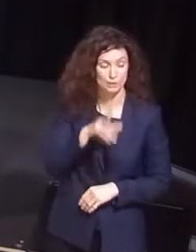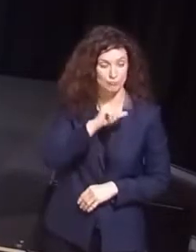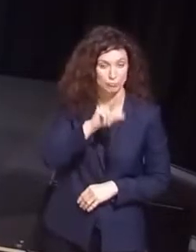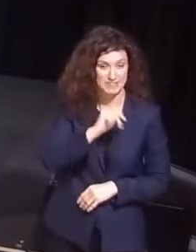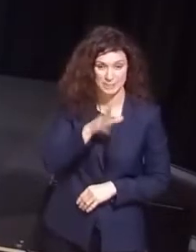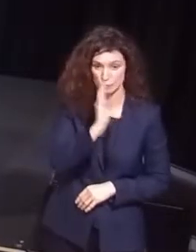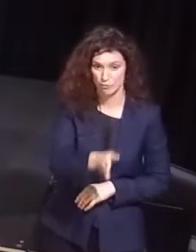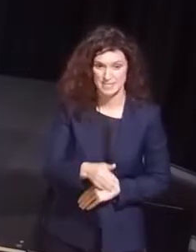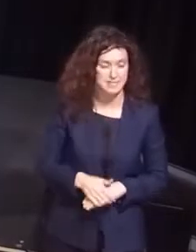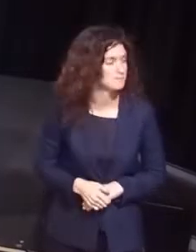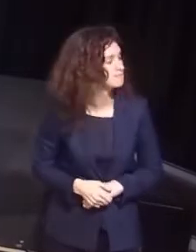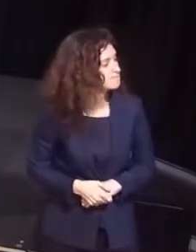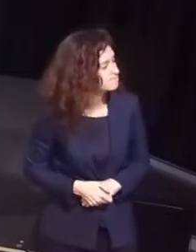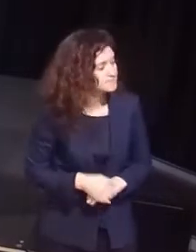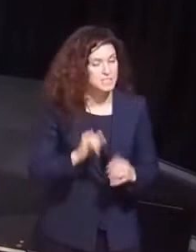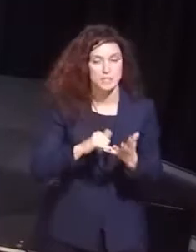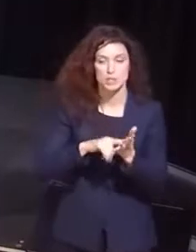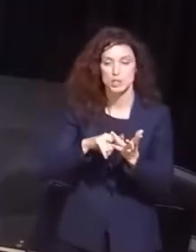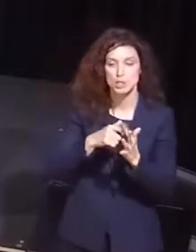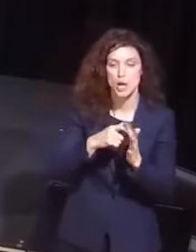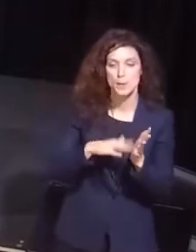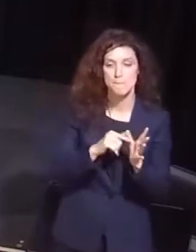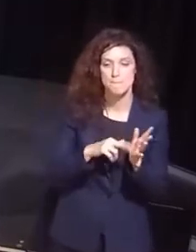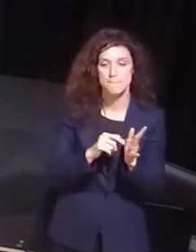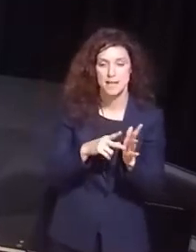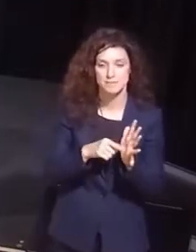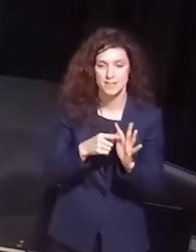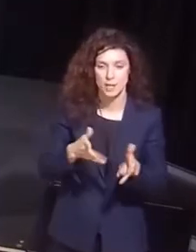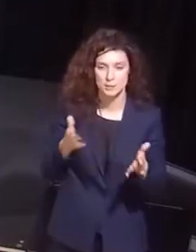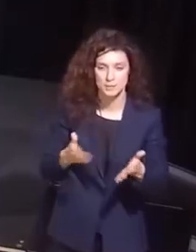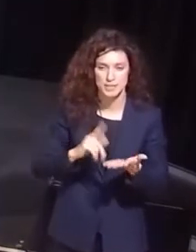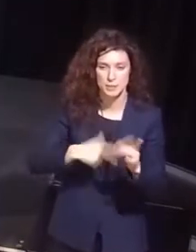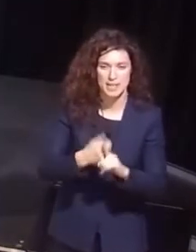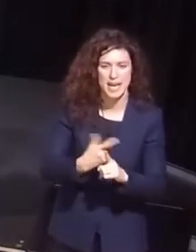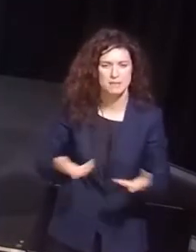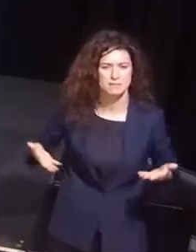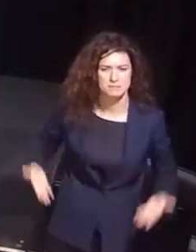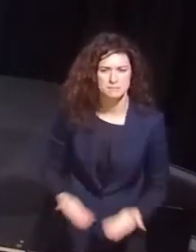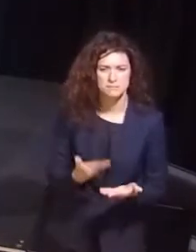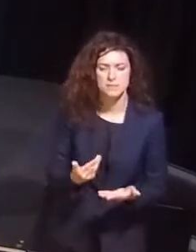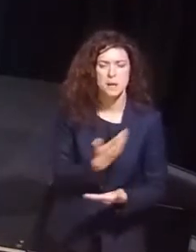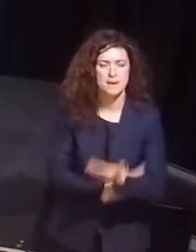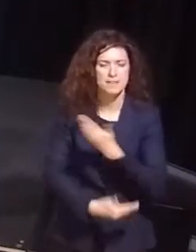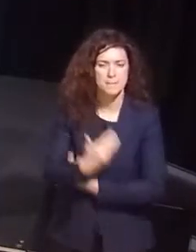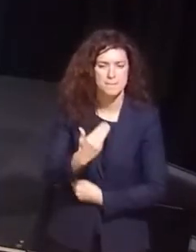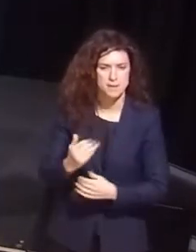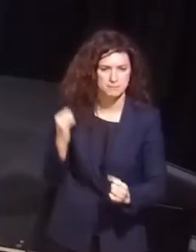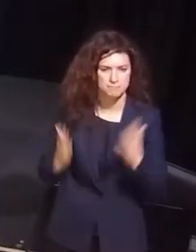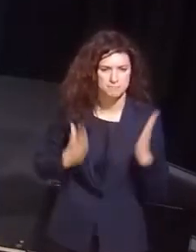"Stoke Mandeville hospital in the UK is famous as the birthplace of the Paralympic Movement in 1948.